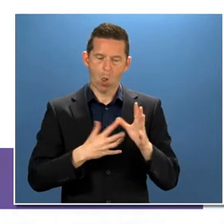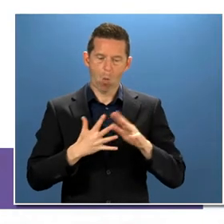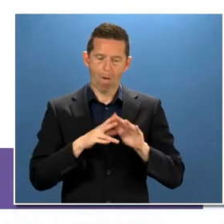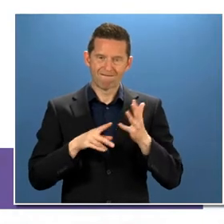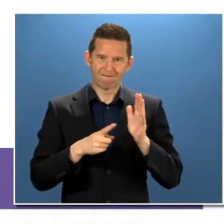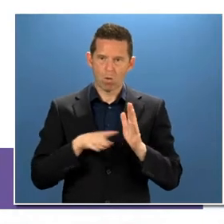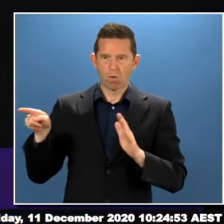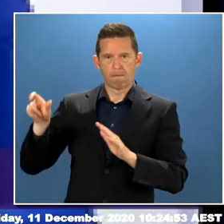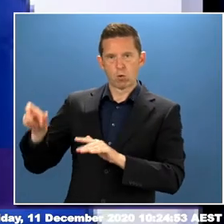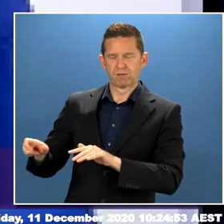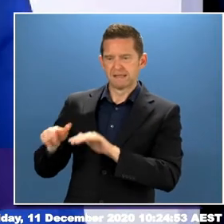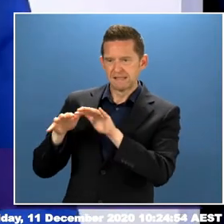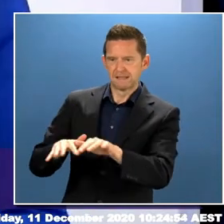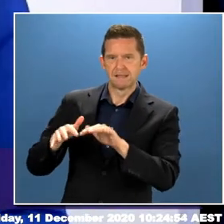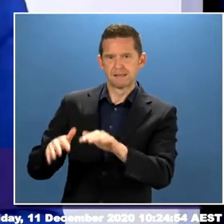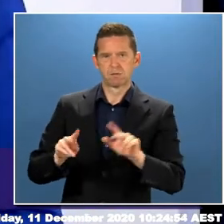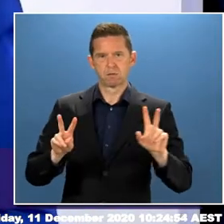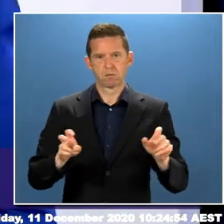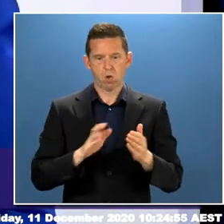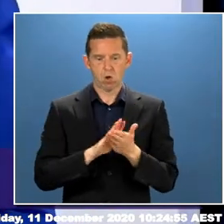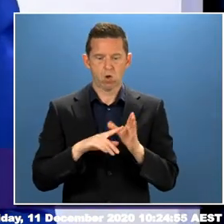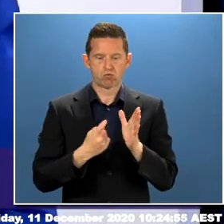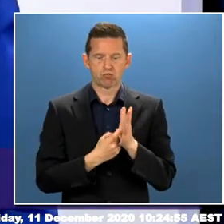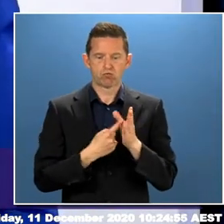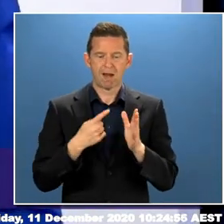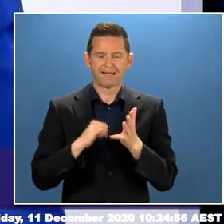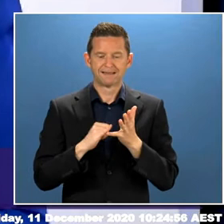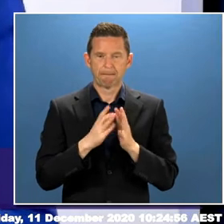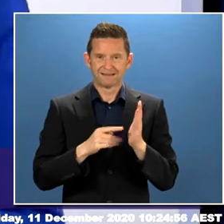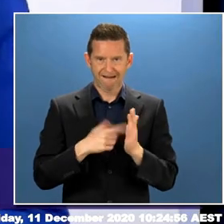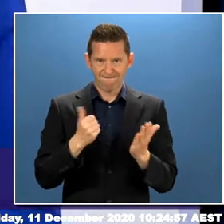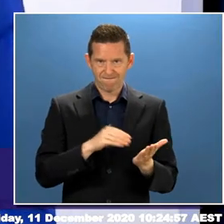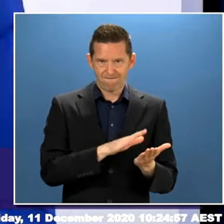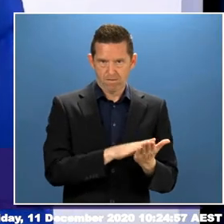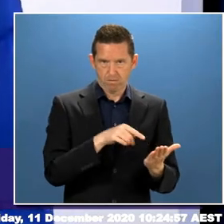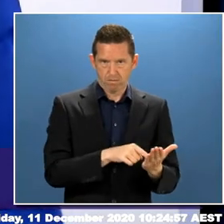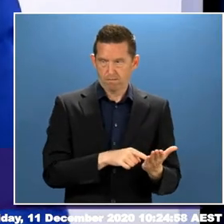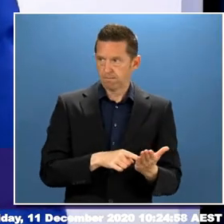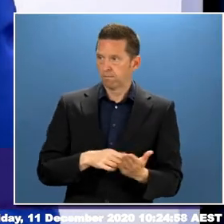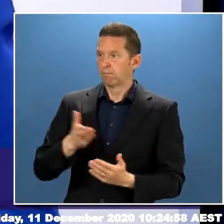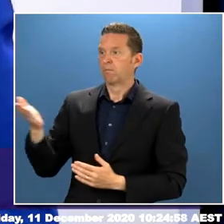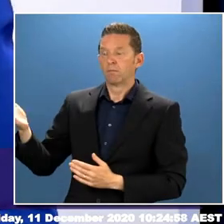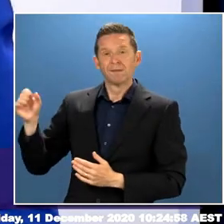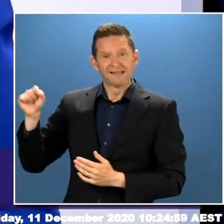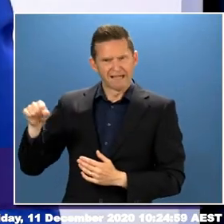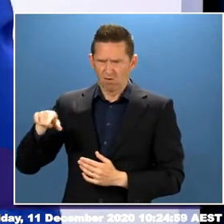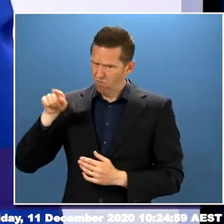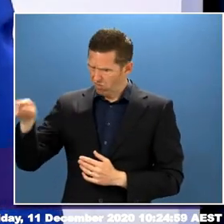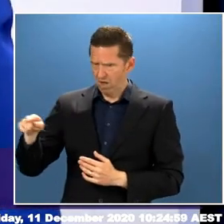So that concept of harassment is also in the Act. But --- And that is undeniably incredibly important.